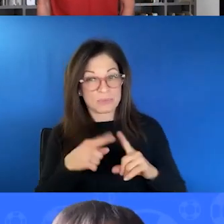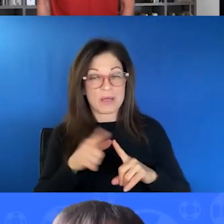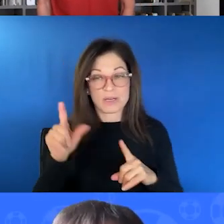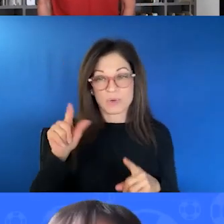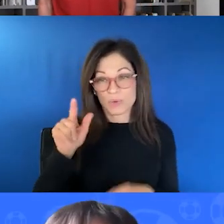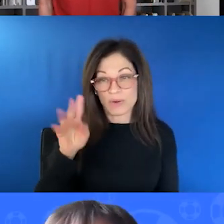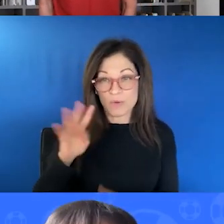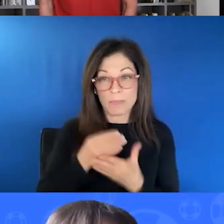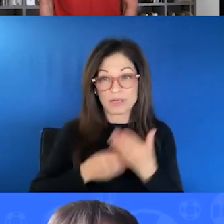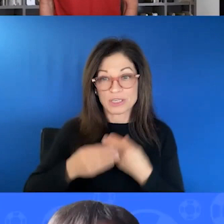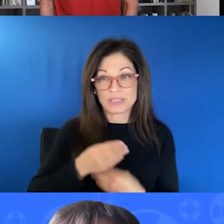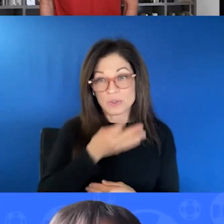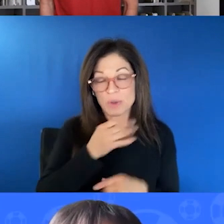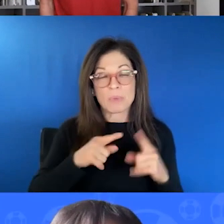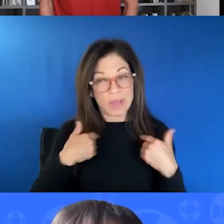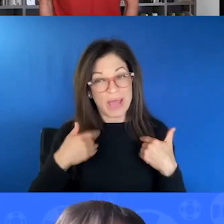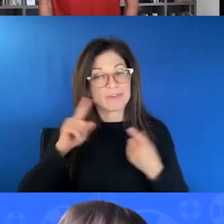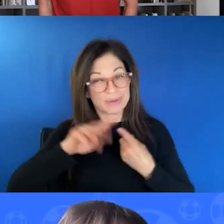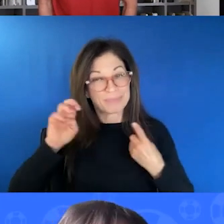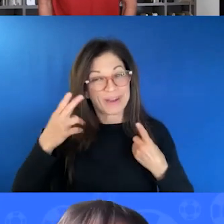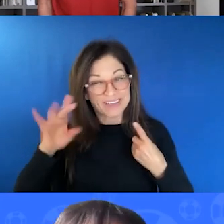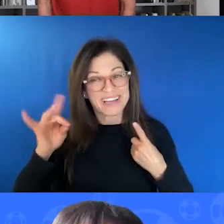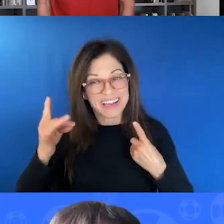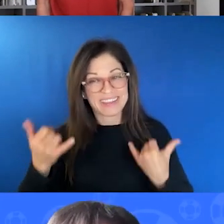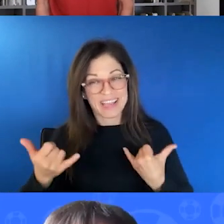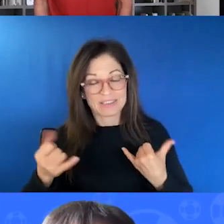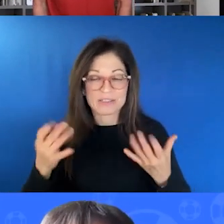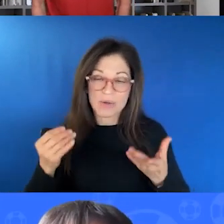WE WILL SEE. ON THE FEDERAL HORIZON,